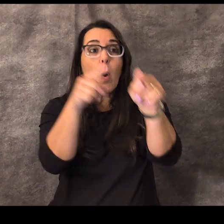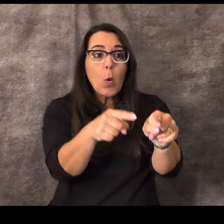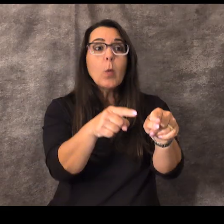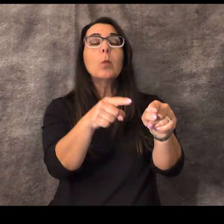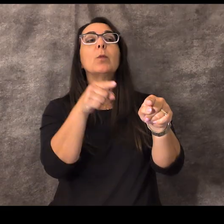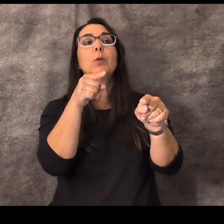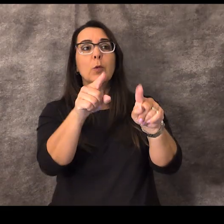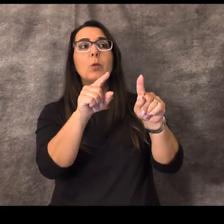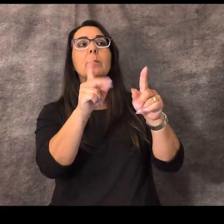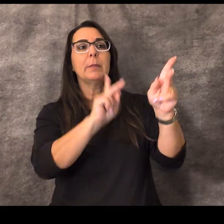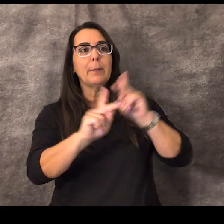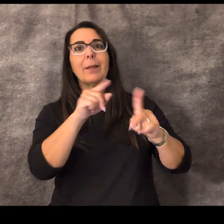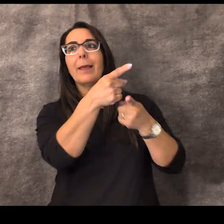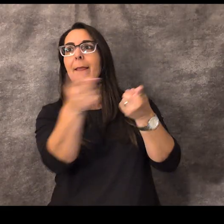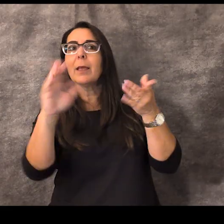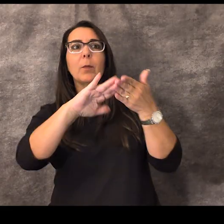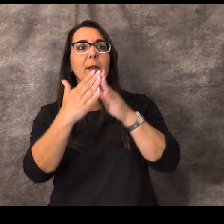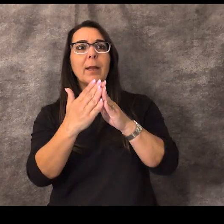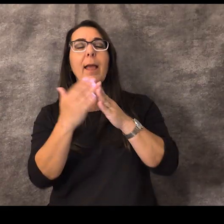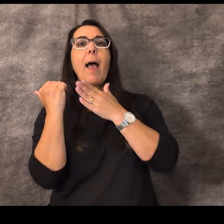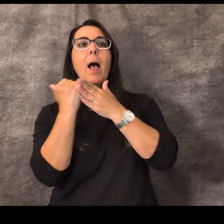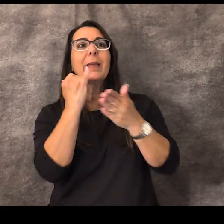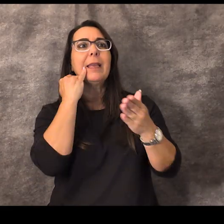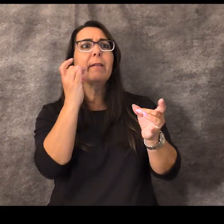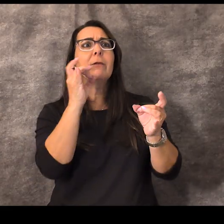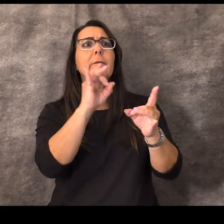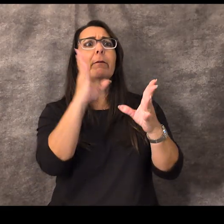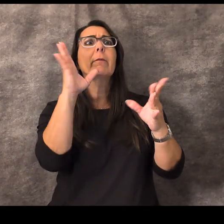and meet with people, help de-escalate crisis, help connect to services.